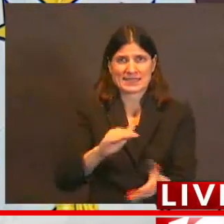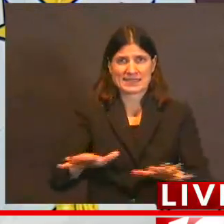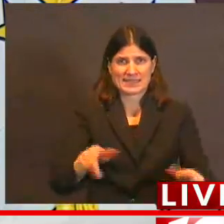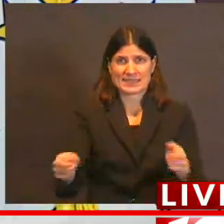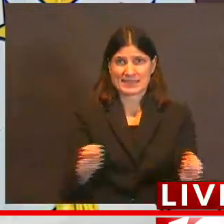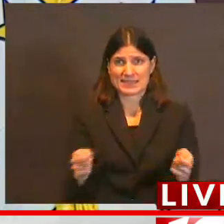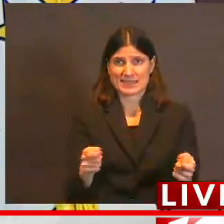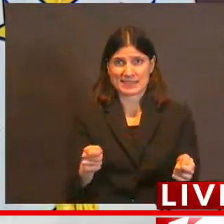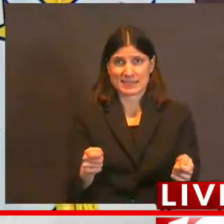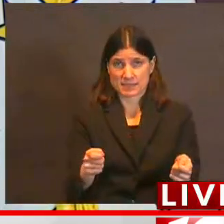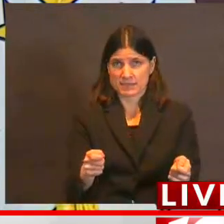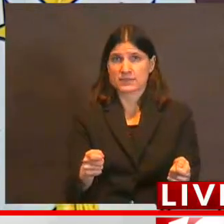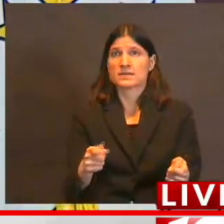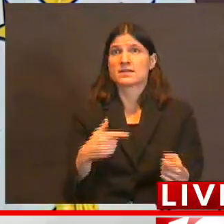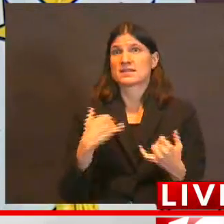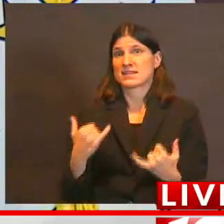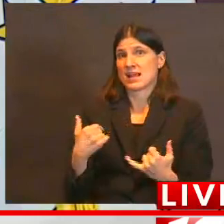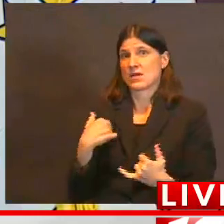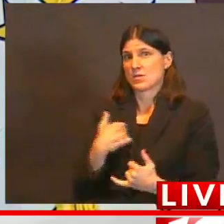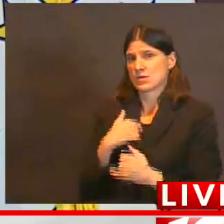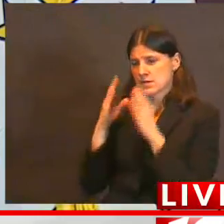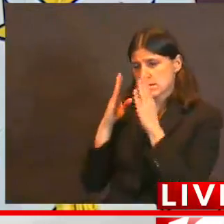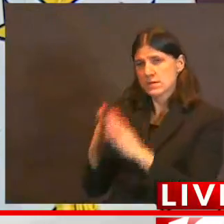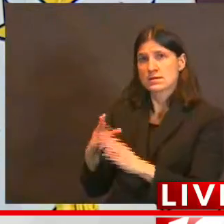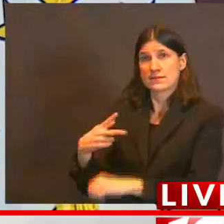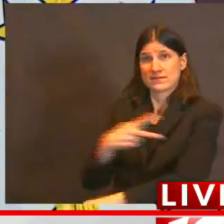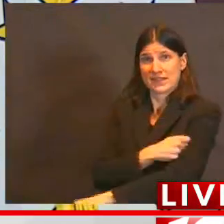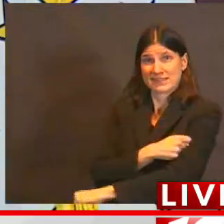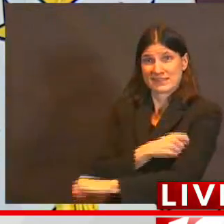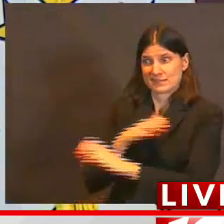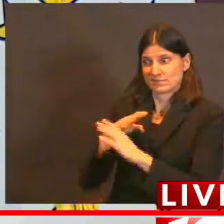THE MITIGATION STEPS THAT ARE IN PLACE IN THE EDUCATION SYSTEM ARE STRONG WE'RE ABLE